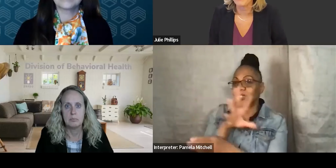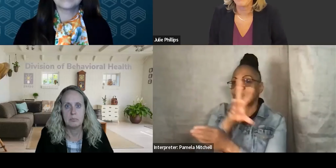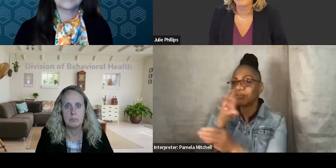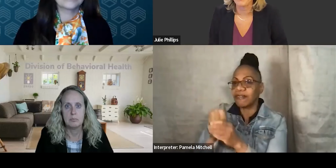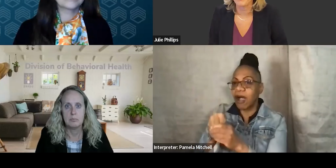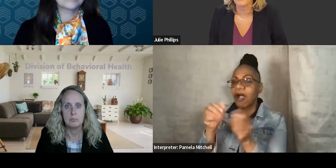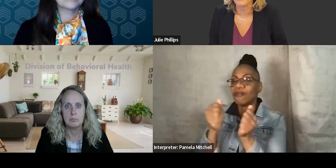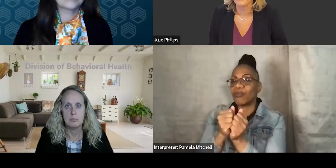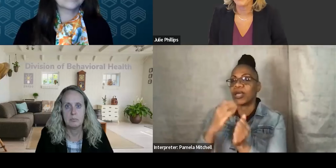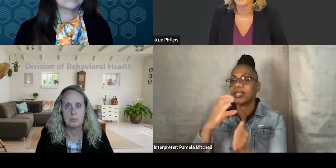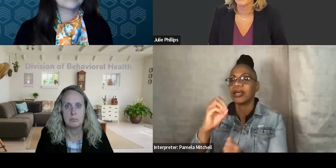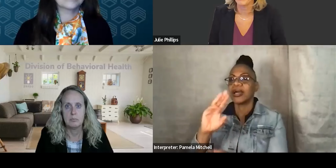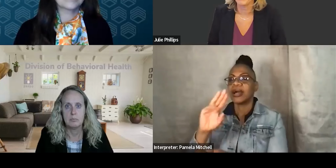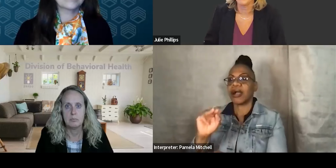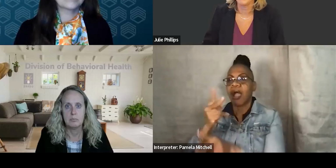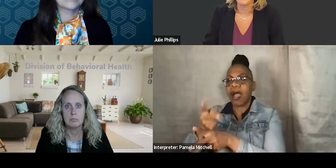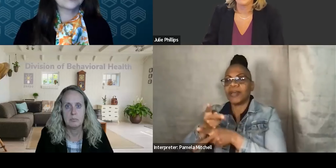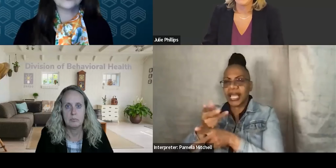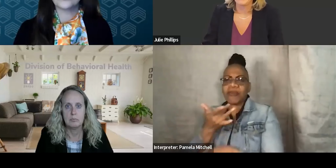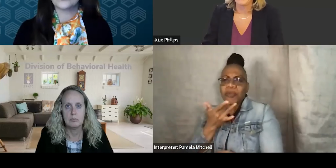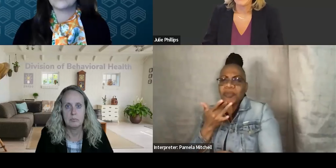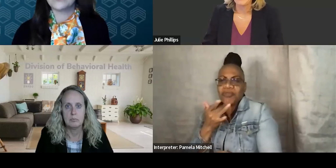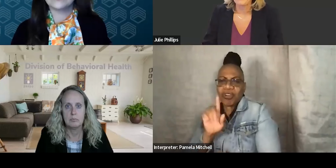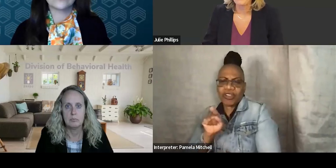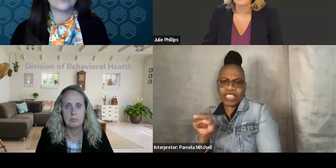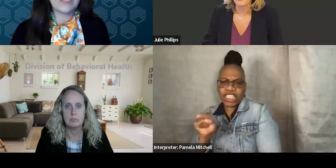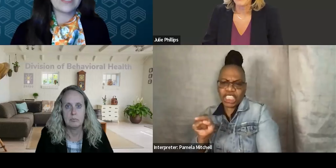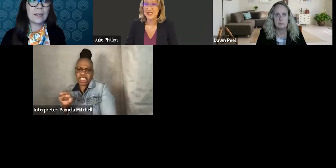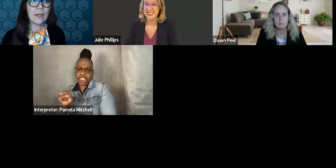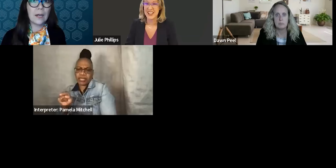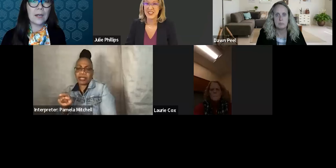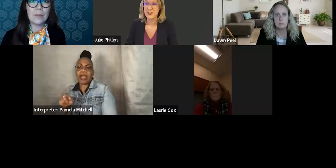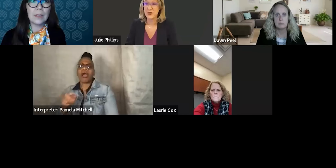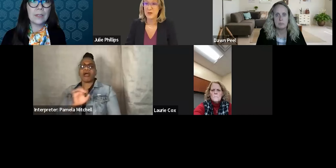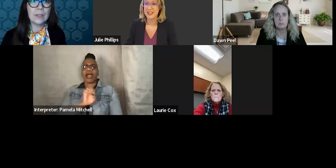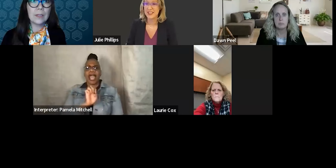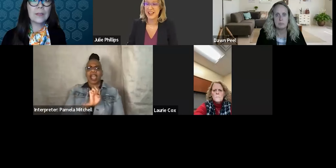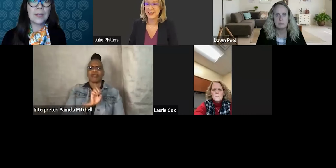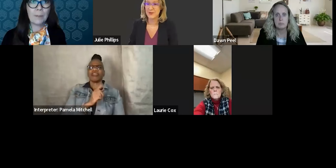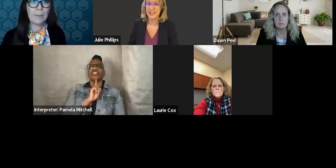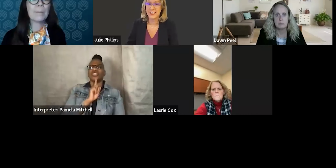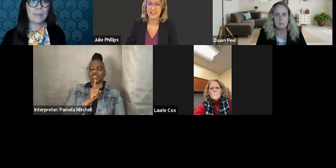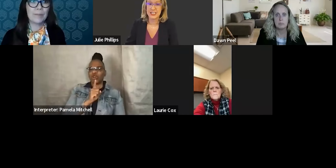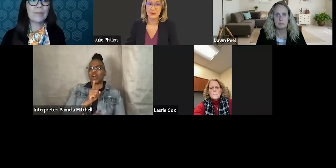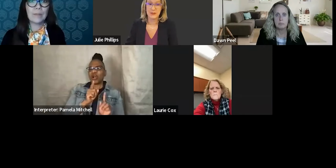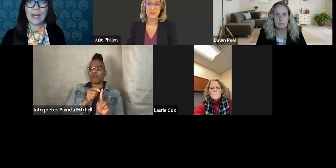So I would want her to be the one to jump in. Sure, and we can circle back. Yeah, let's circle back to that, if we can.